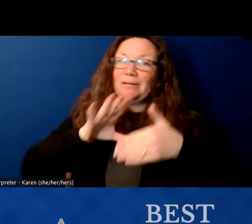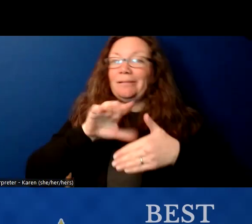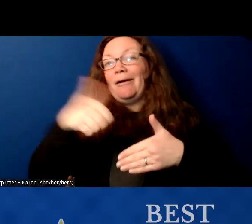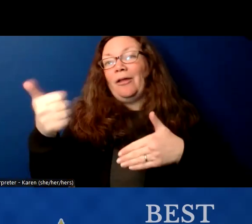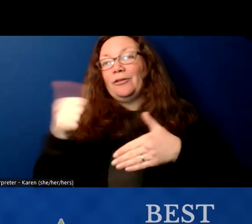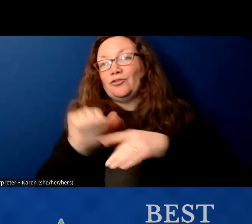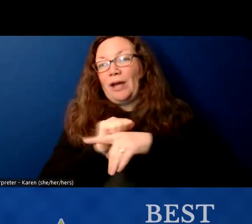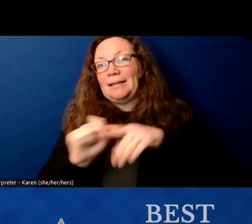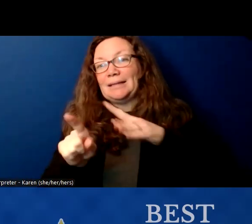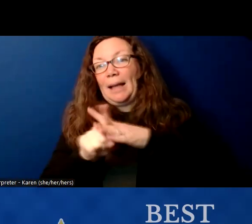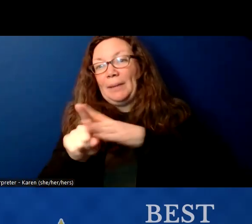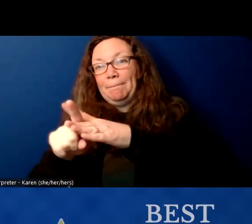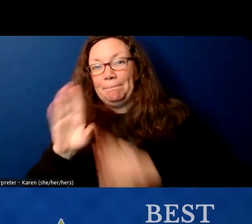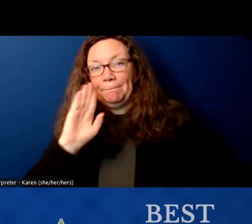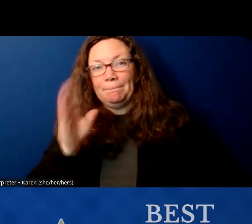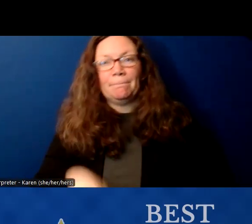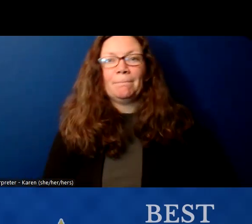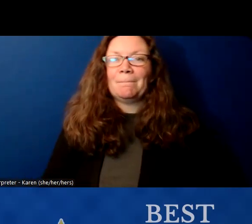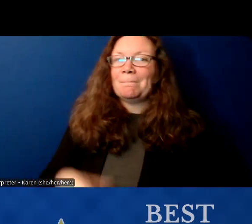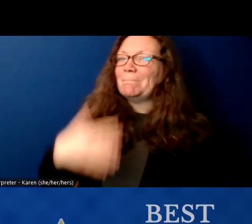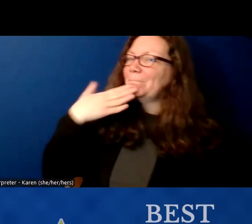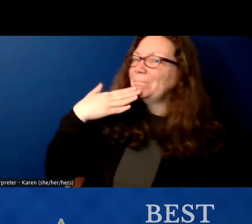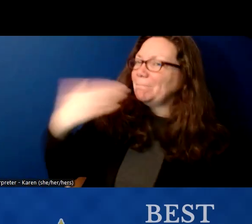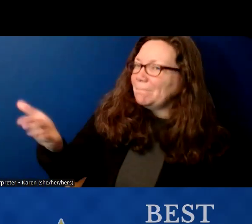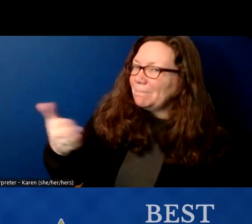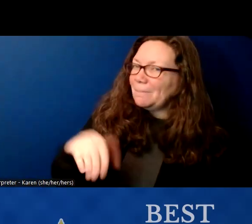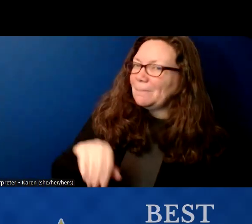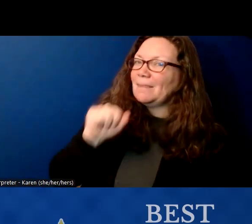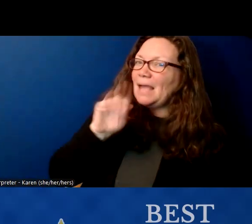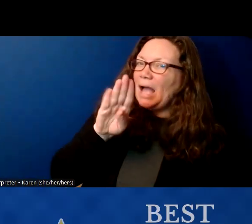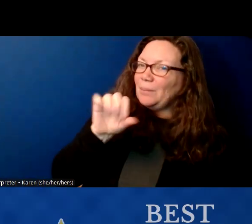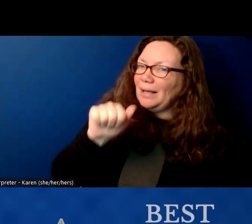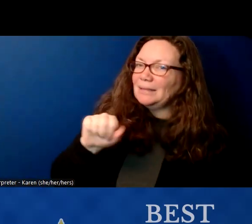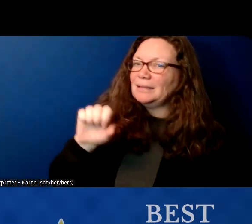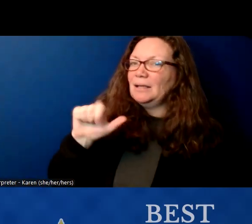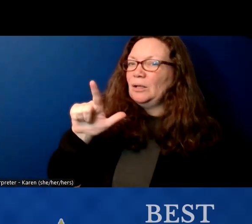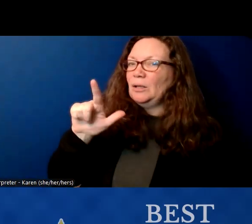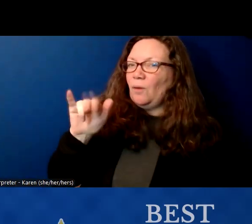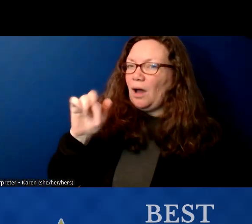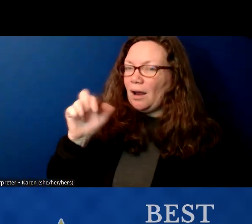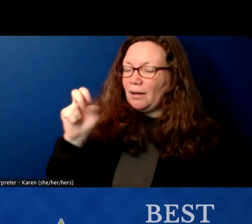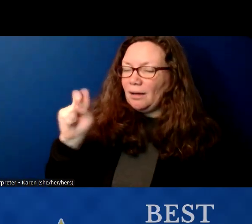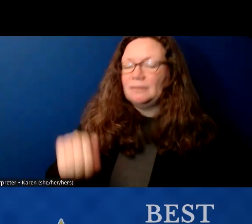Thank you very much. Us and Lauren. So good morning everyone. My name is April McCabe and happy to be here today.